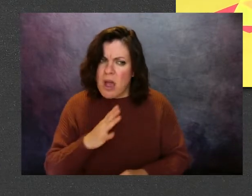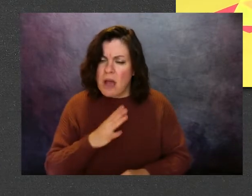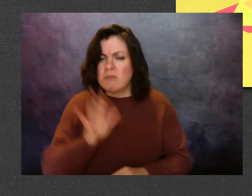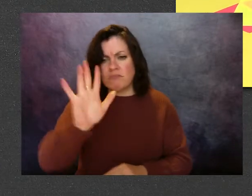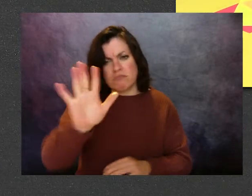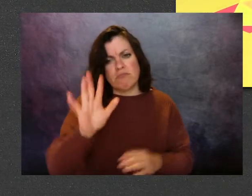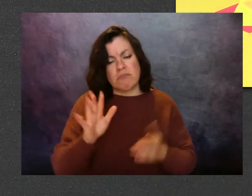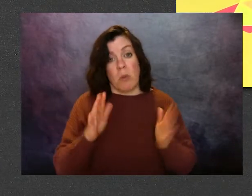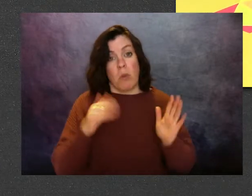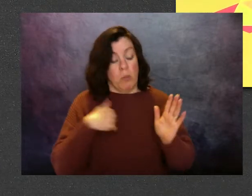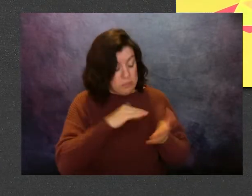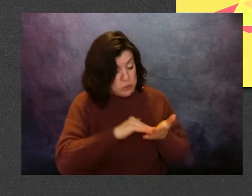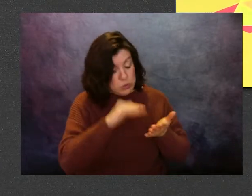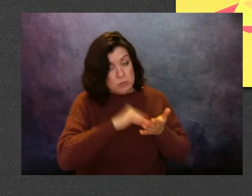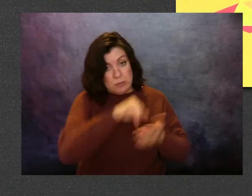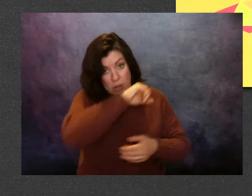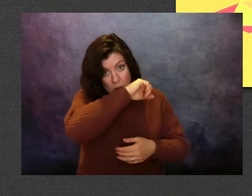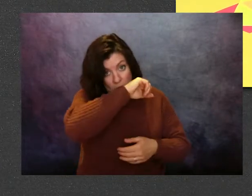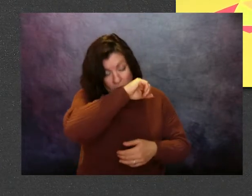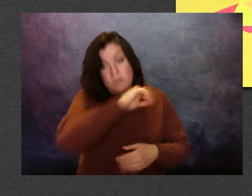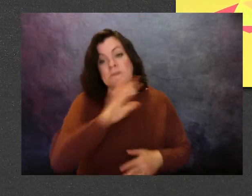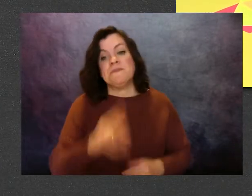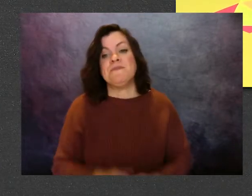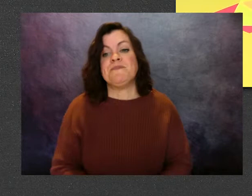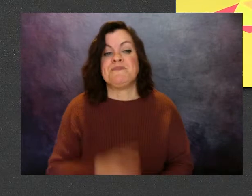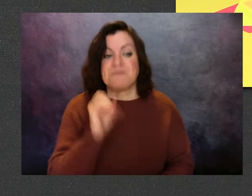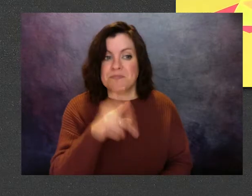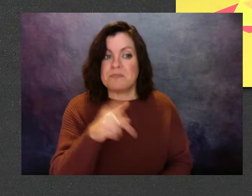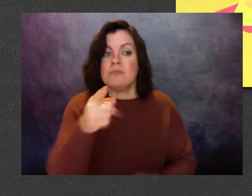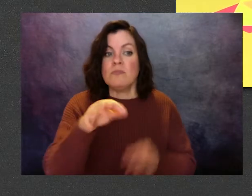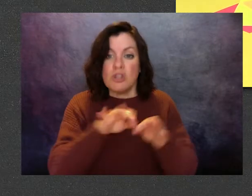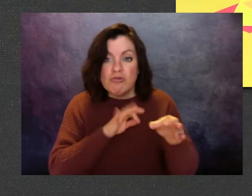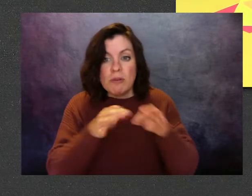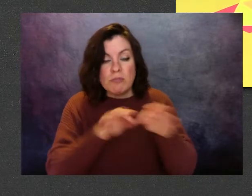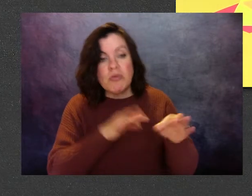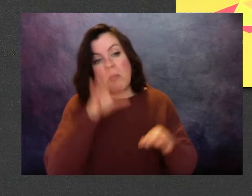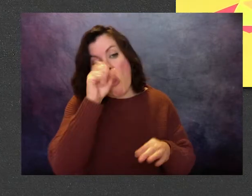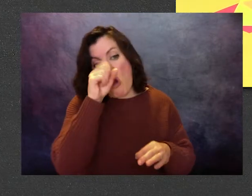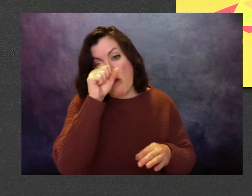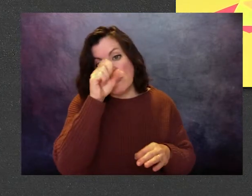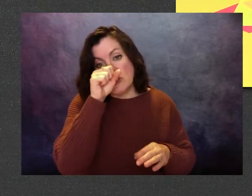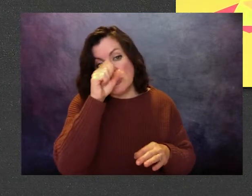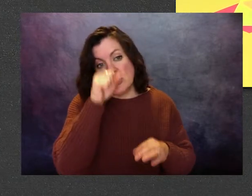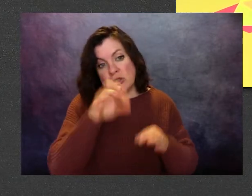excuse me I'm going to rip some orange pieces of paper up.